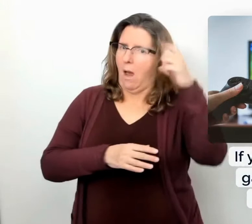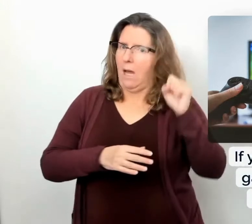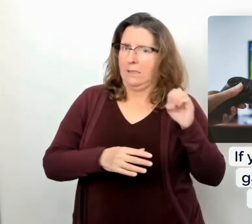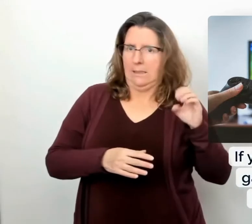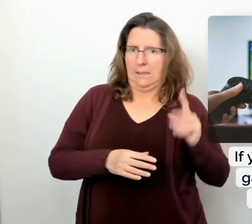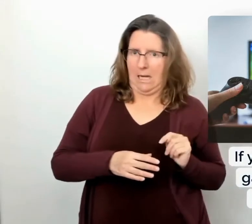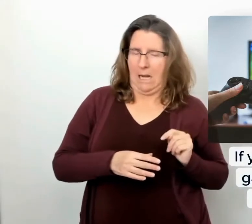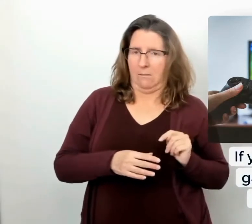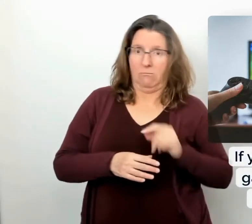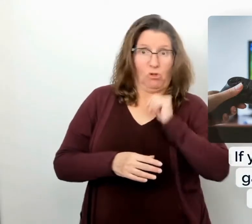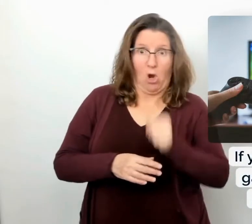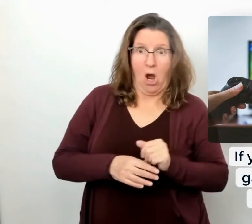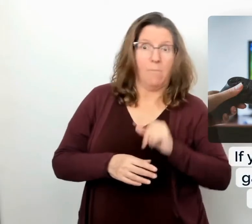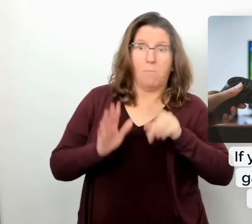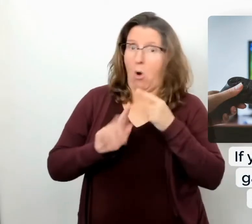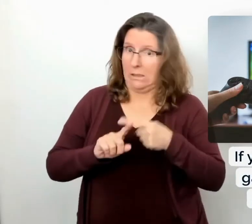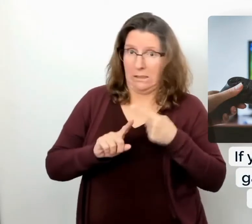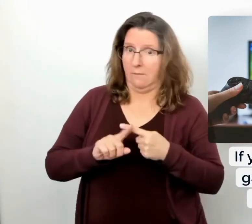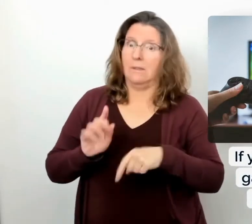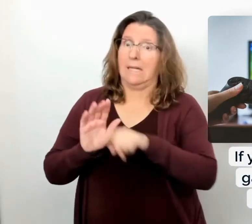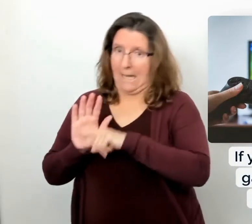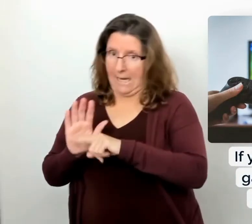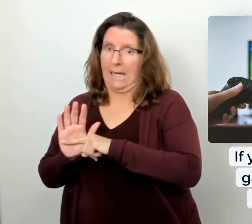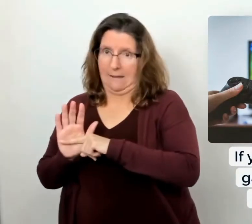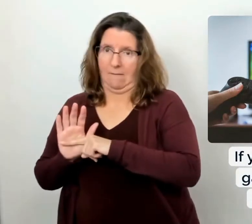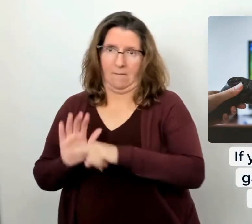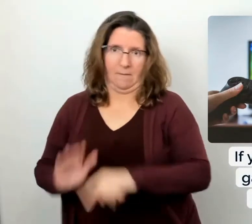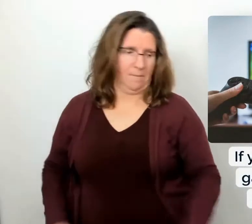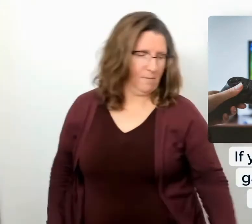This does not encourage a growth mindset.